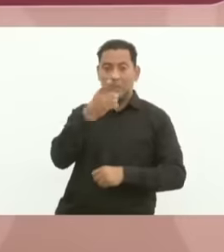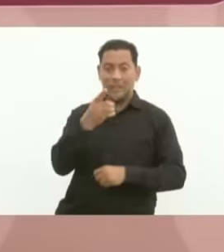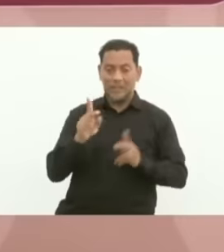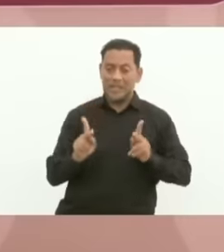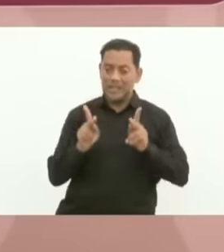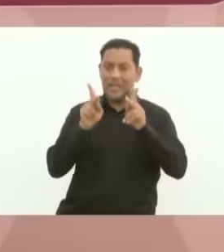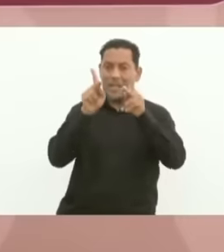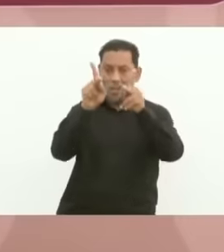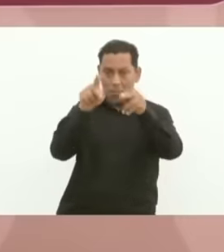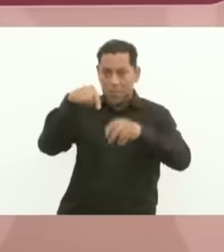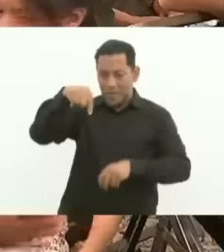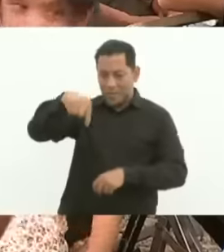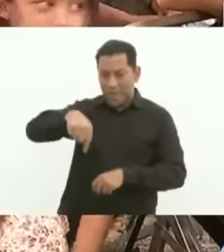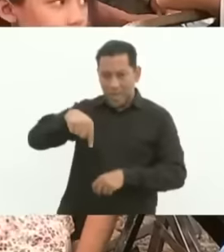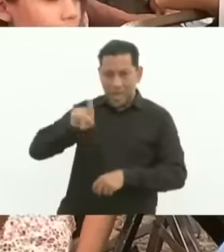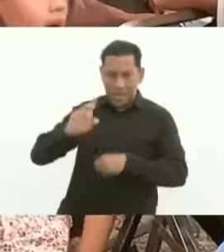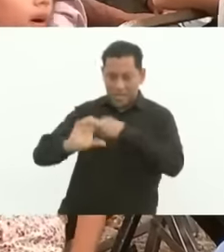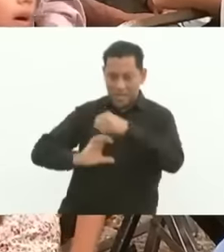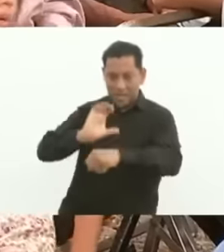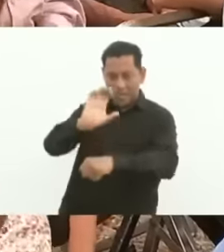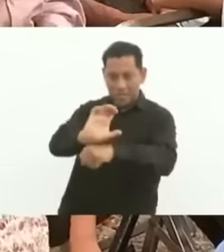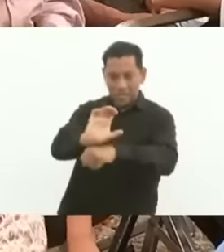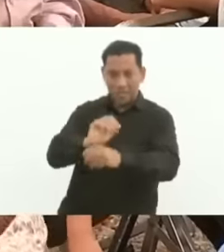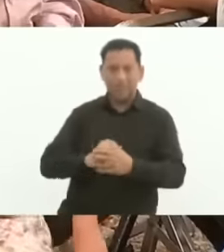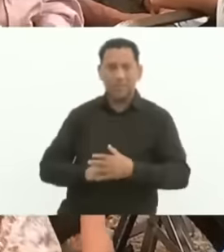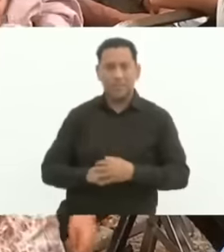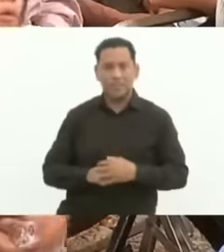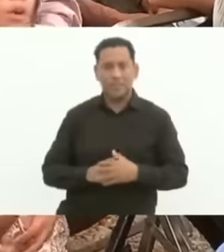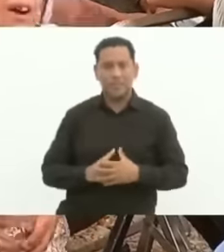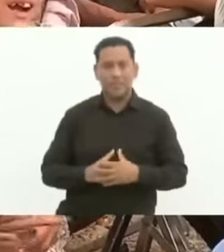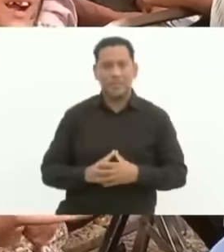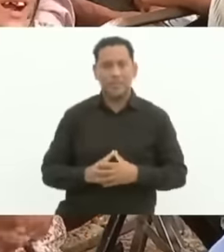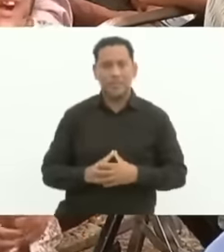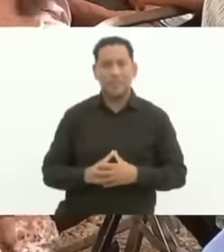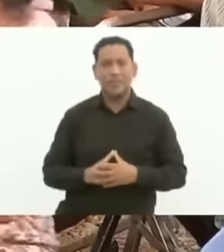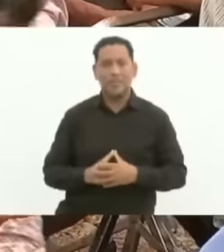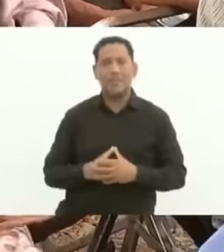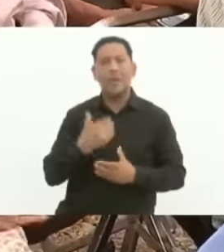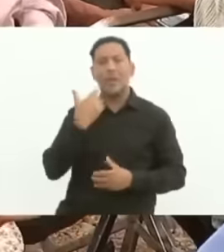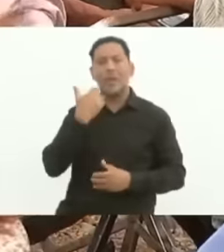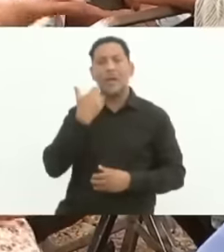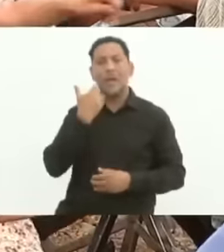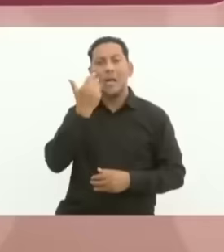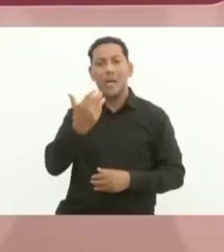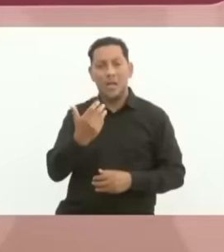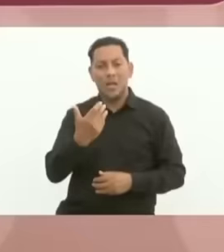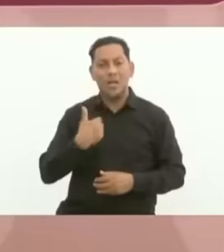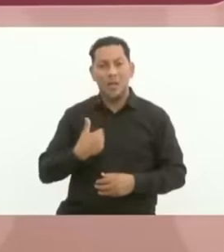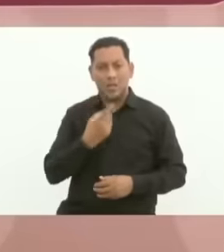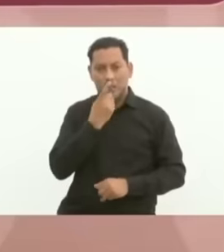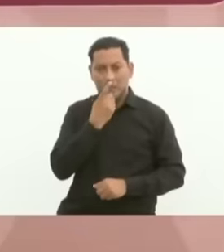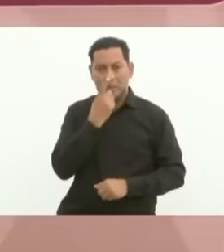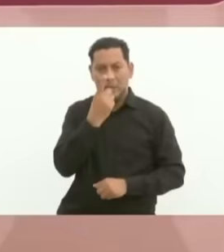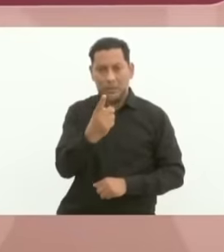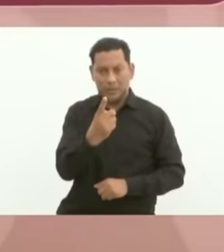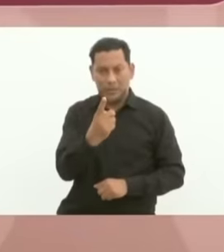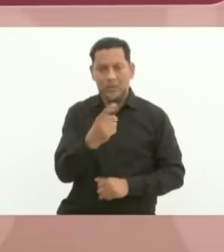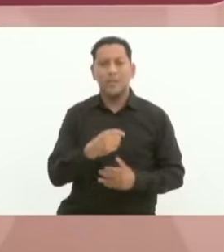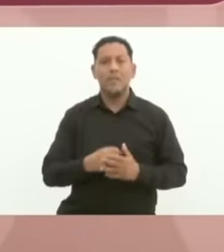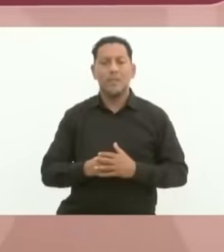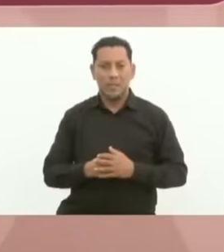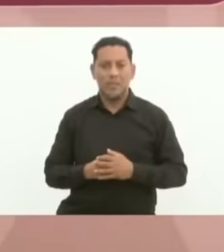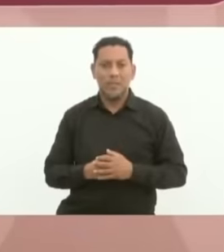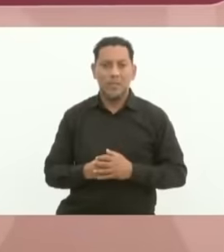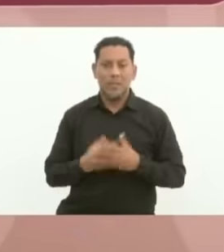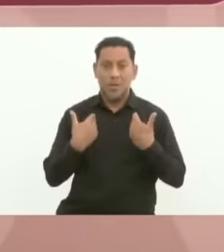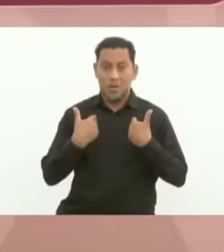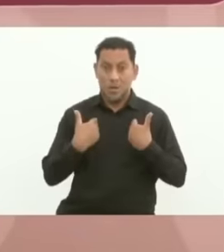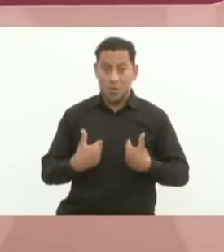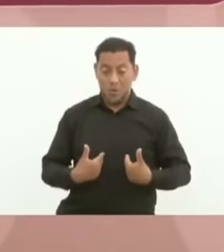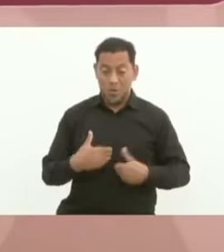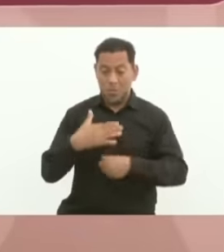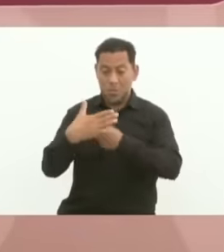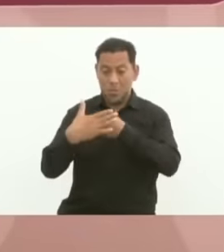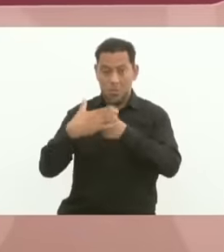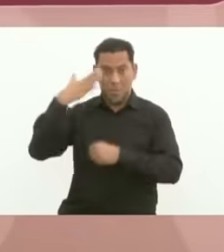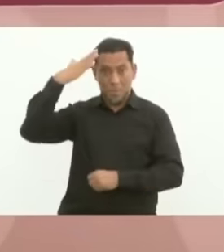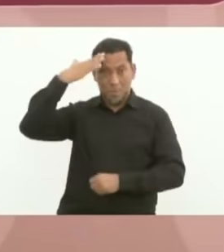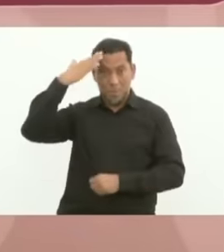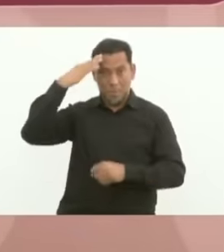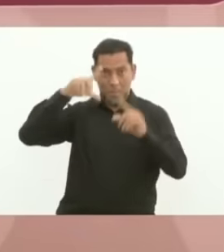Concordia bridge? I want to tell you that I will have to head the government starting